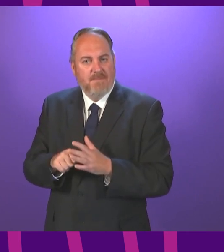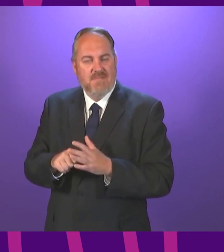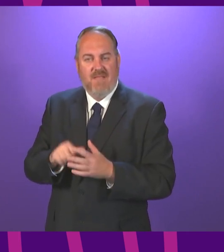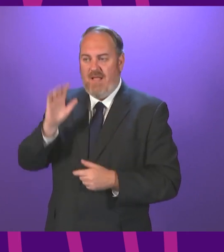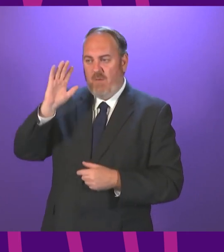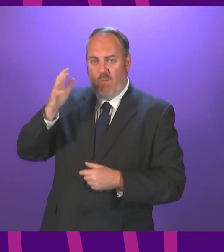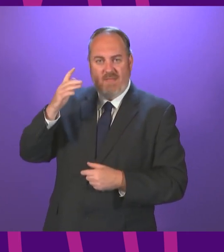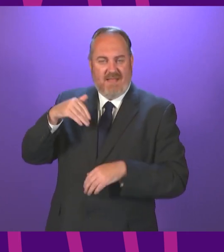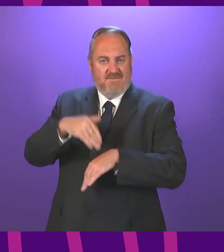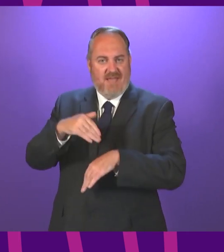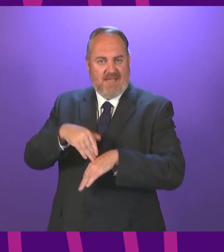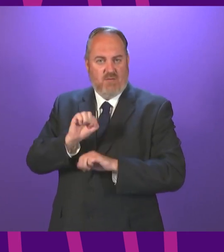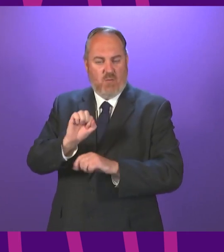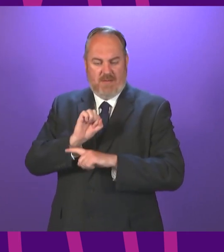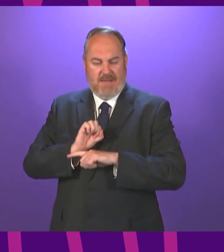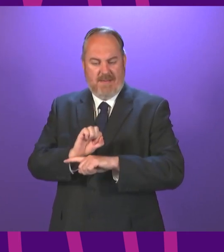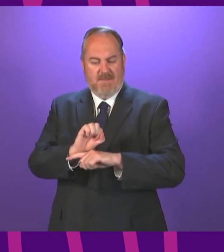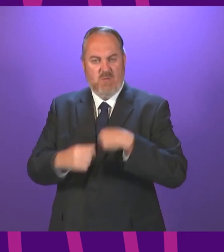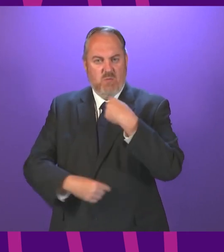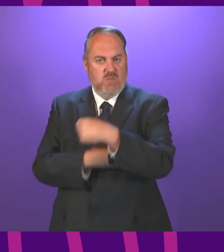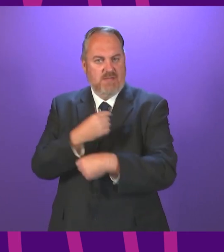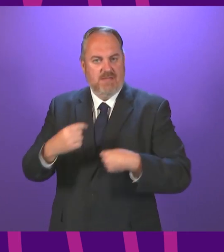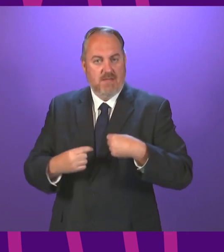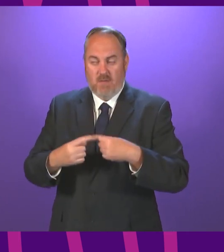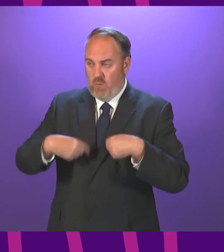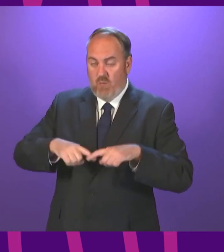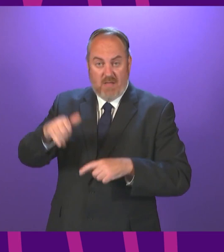immune system or are on treatments that do so. The Scottish Government is very aware of that. We will